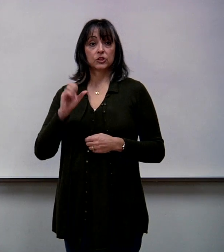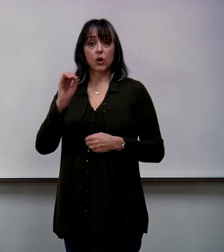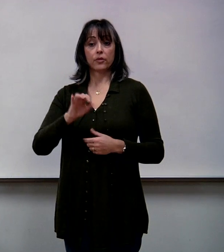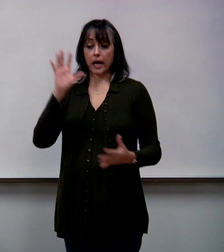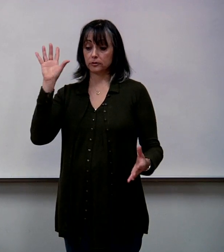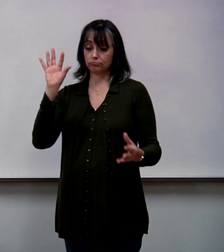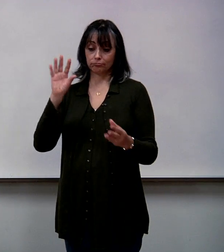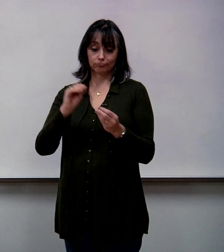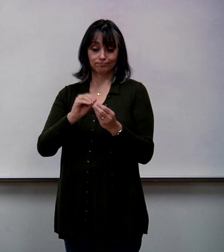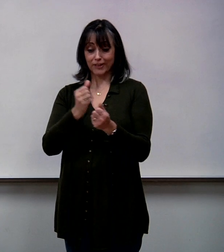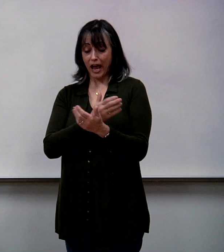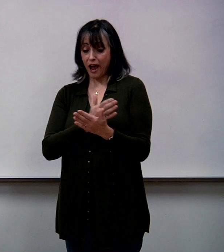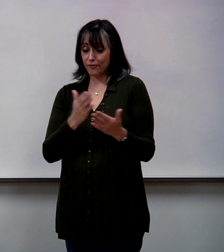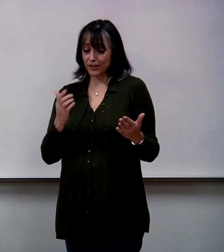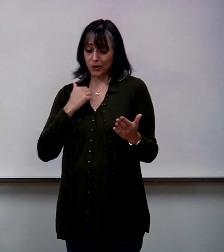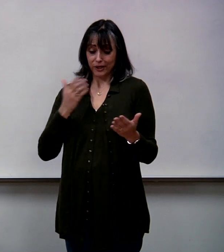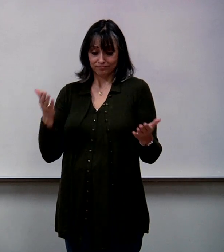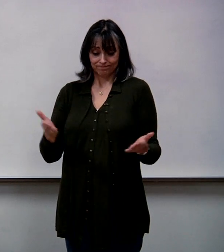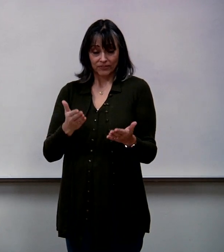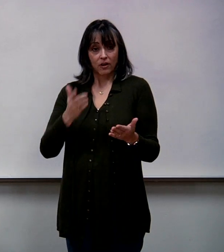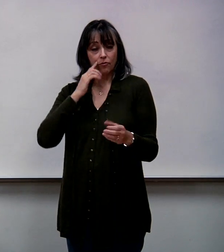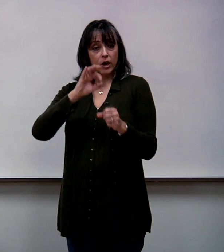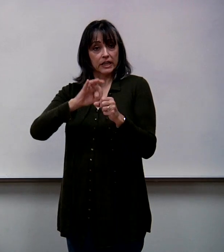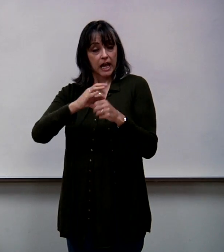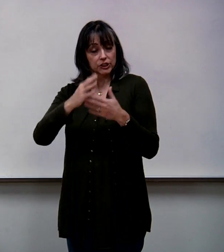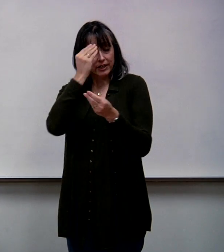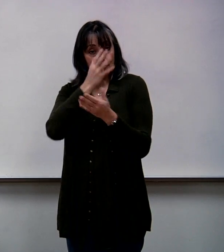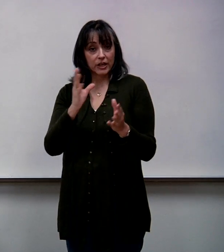up everything we have here for the elections information session.